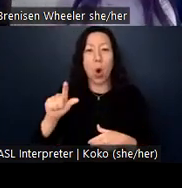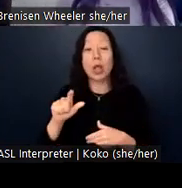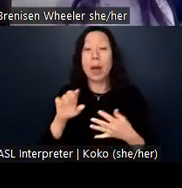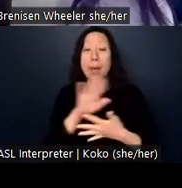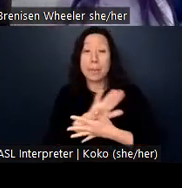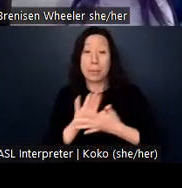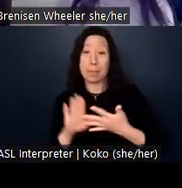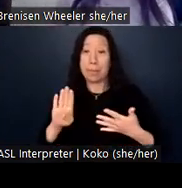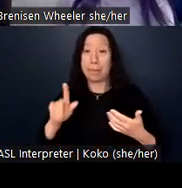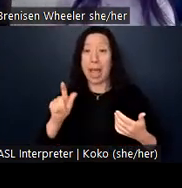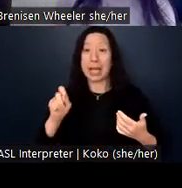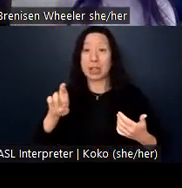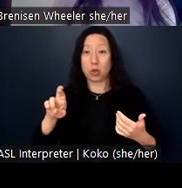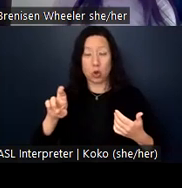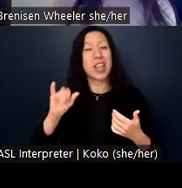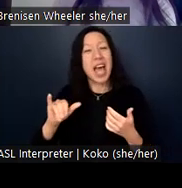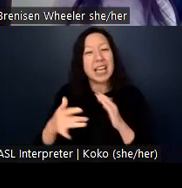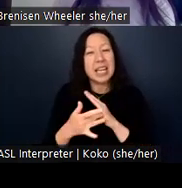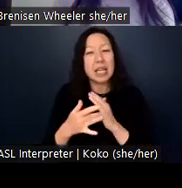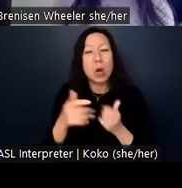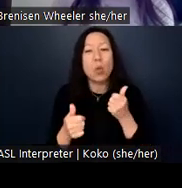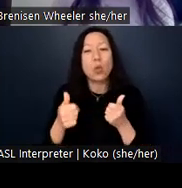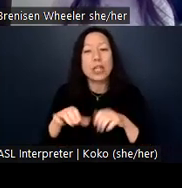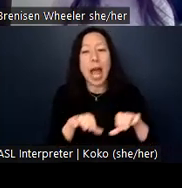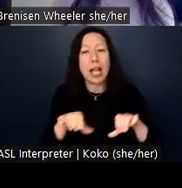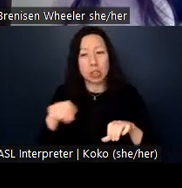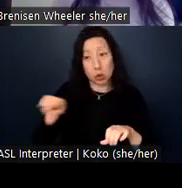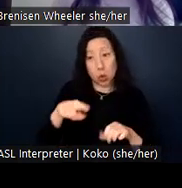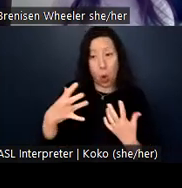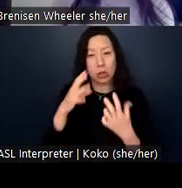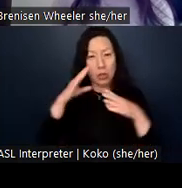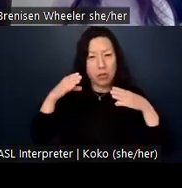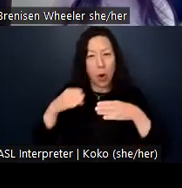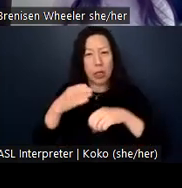13:19:30 What you want to focus on improving the most. The next time that you interact